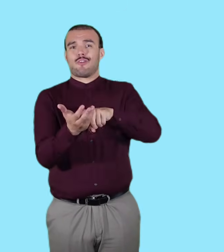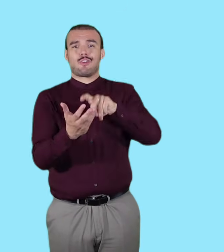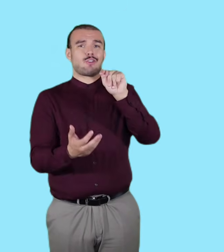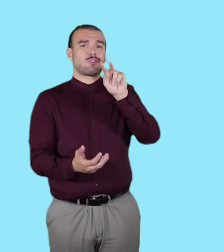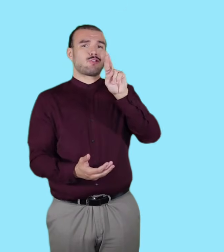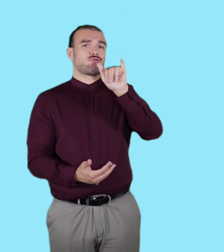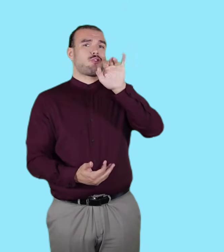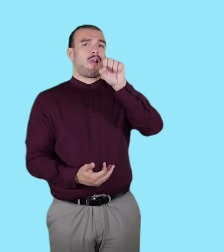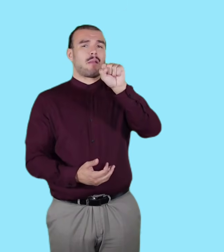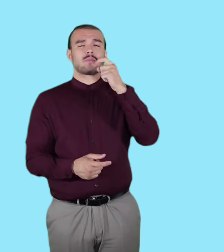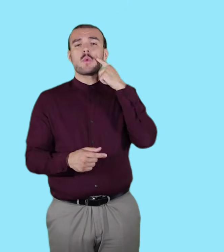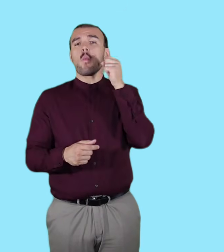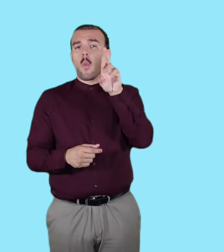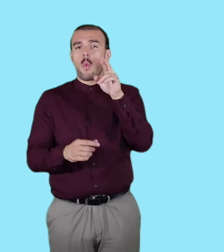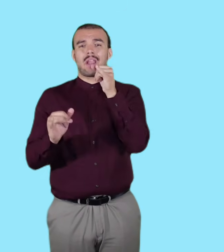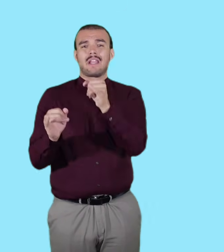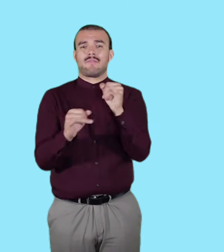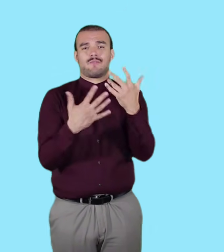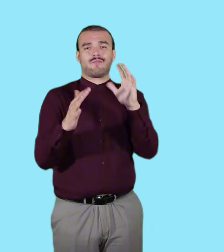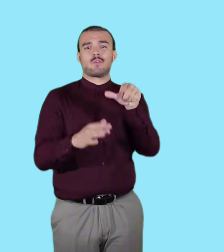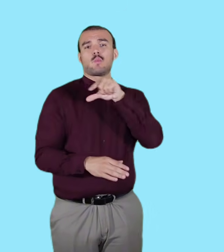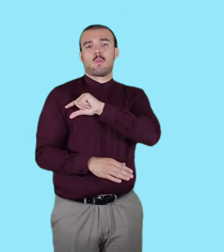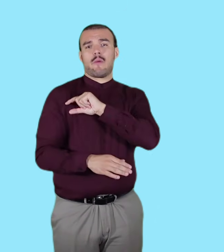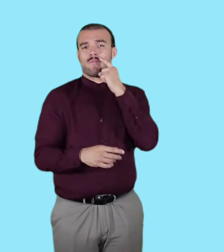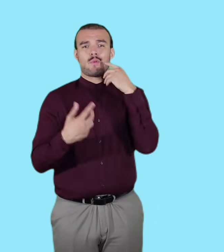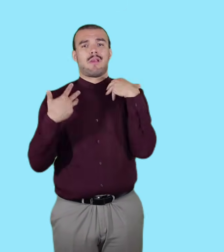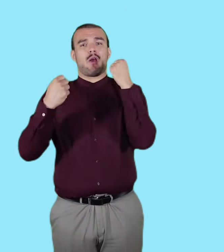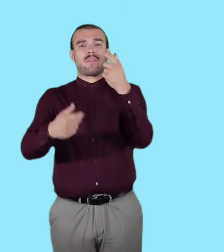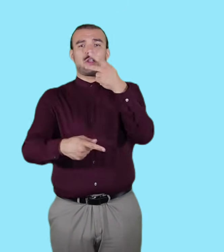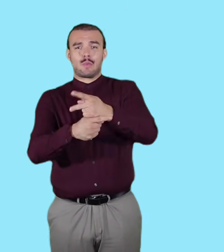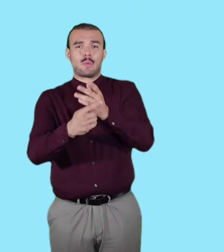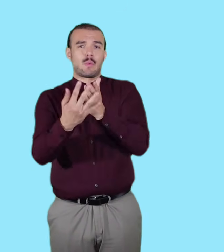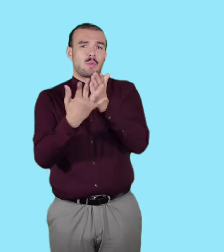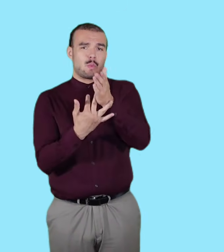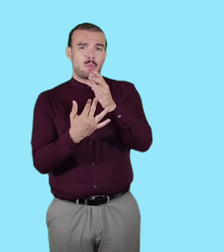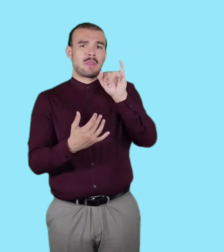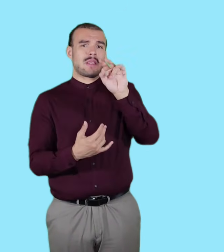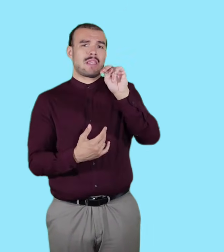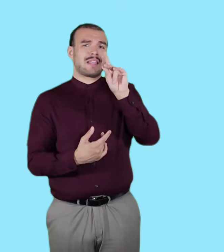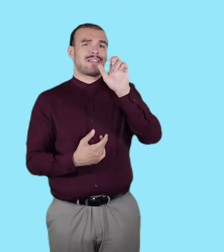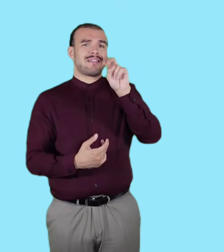or individuals who qualify for healthcare through the Indian Health Service.